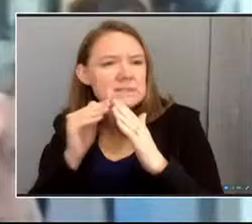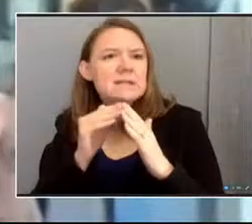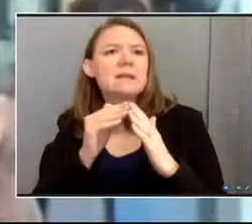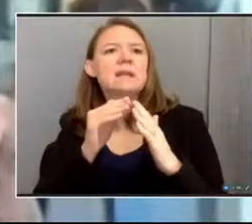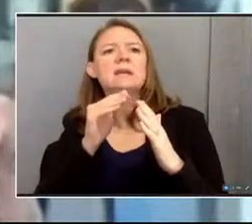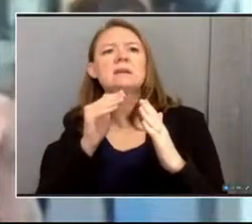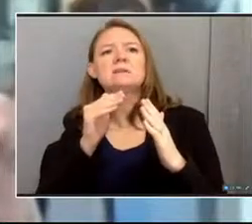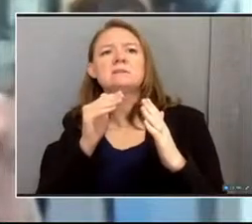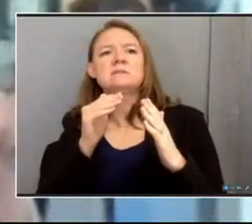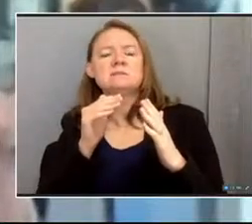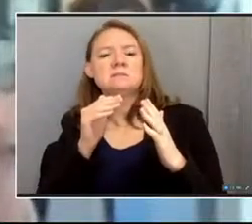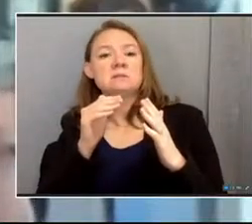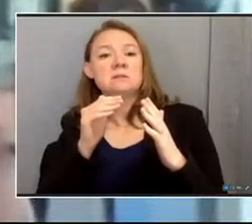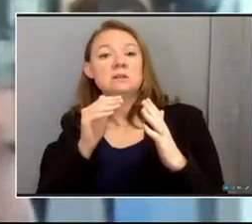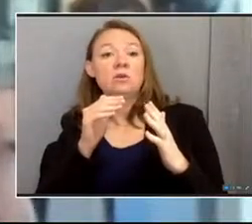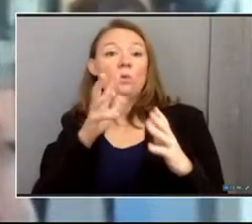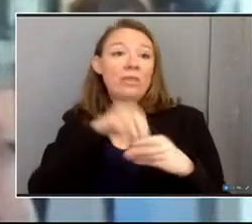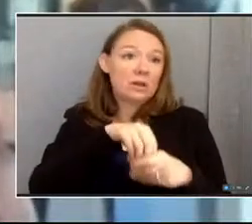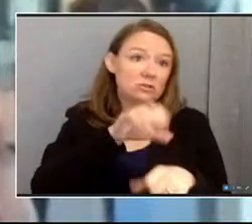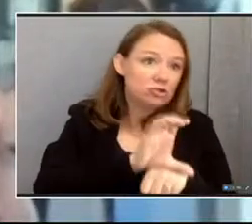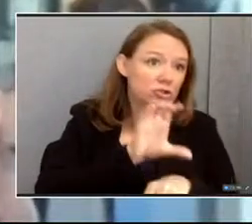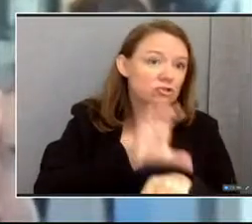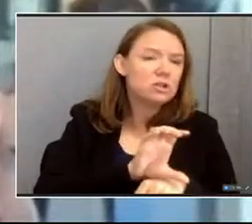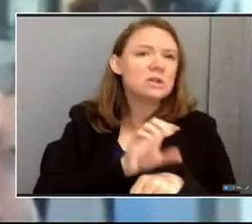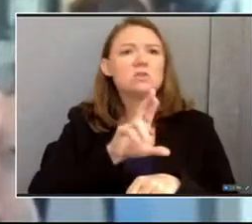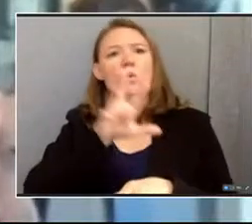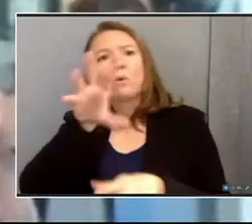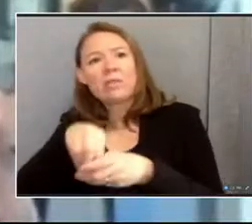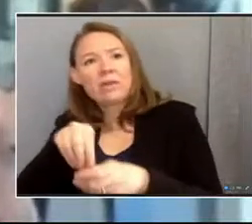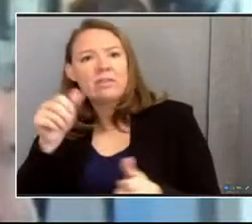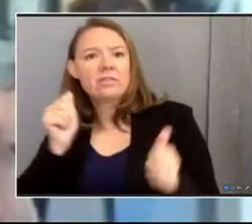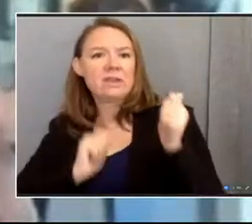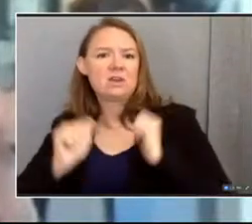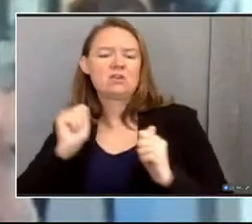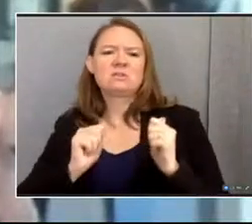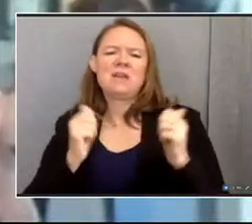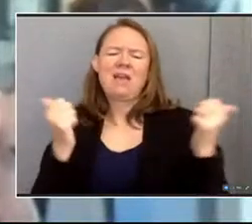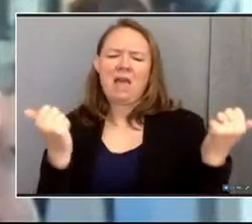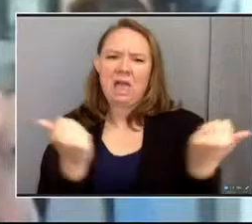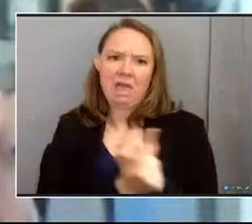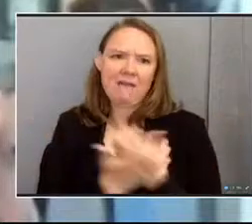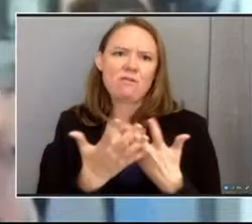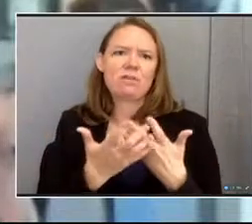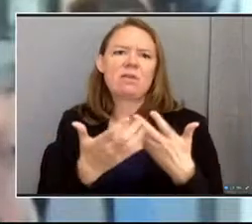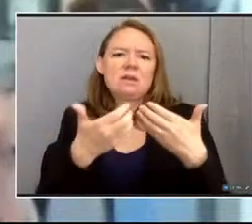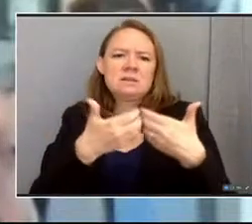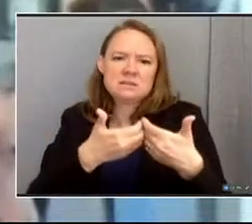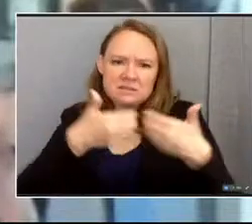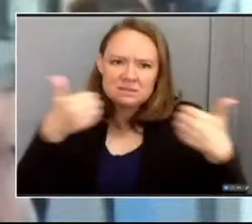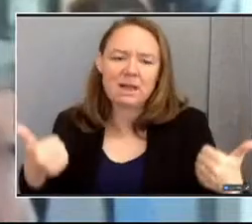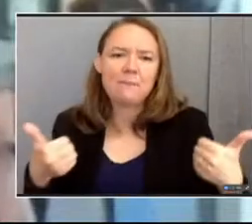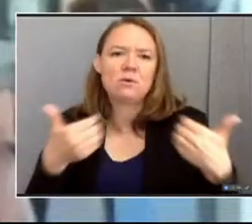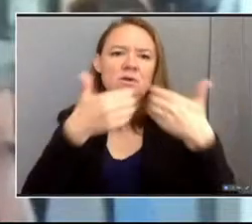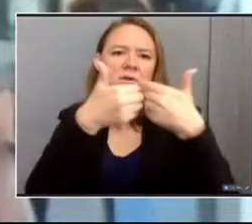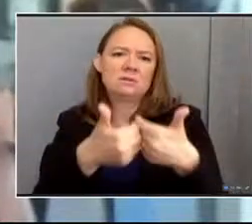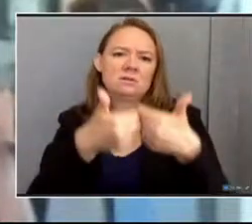theater spaces. Everything was separate. And it was very hard to try to get along.